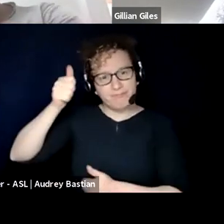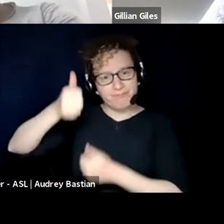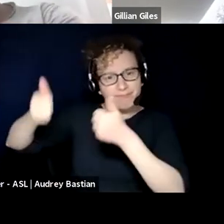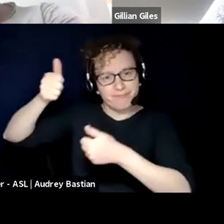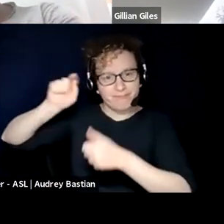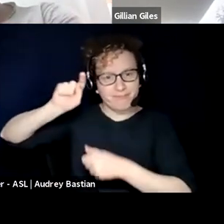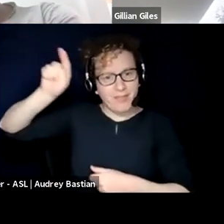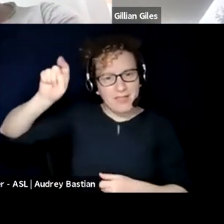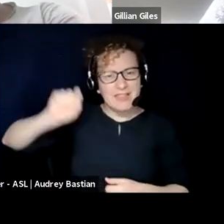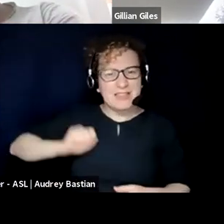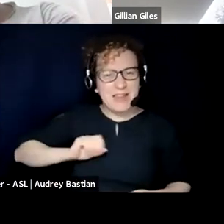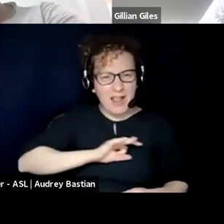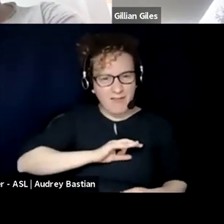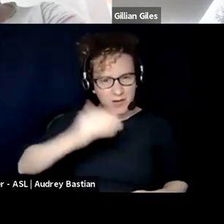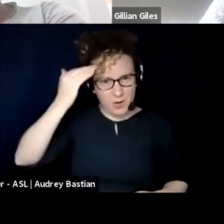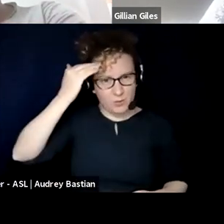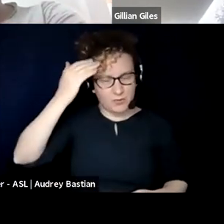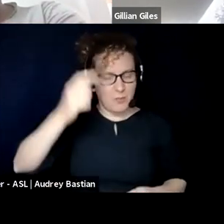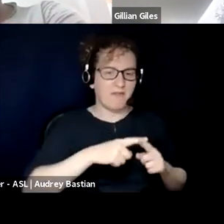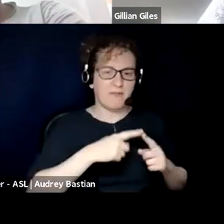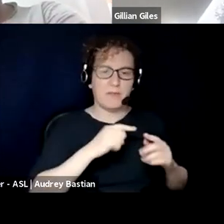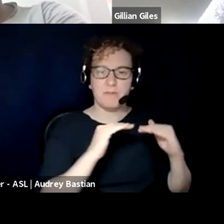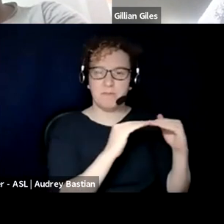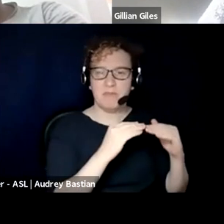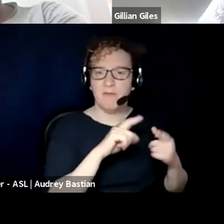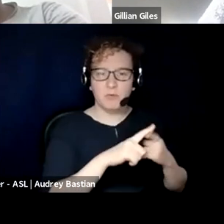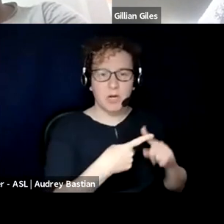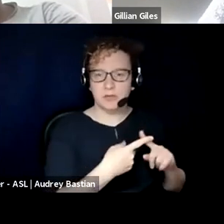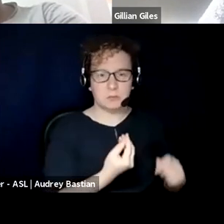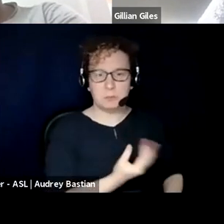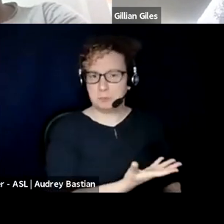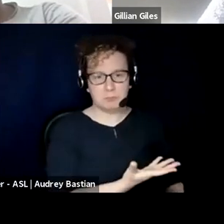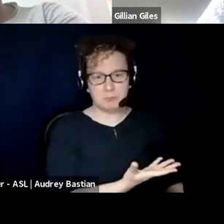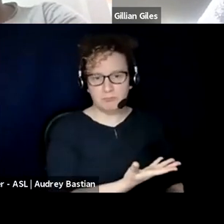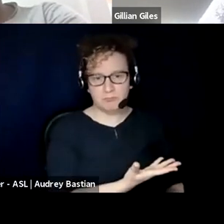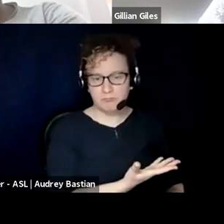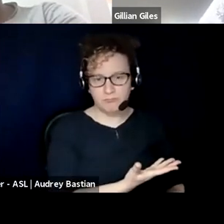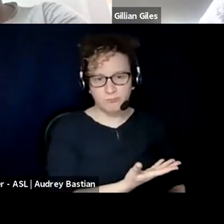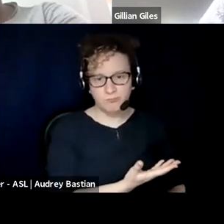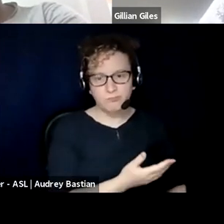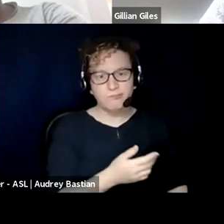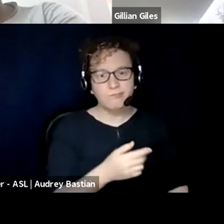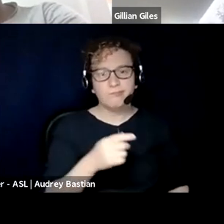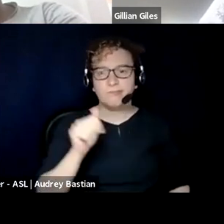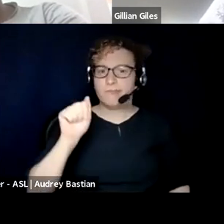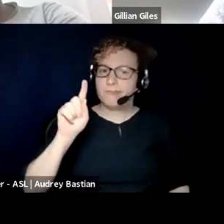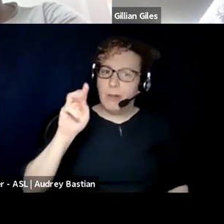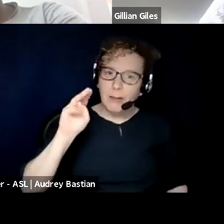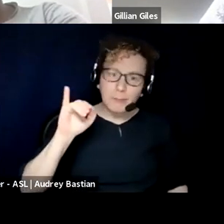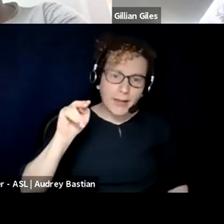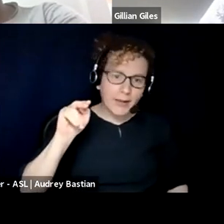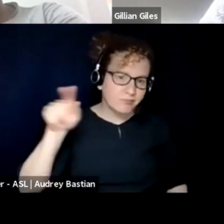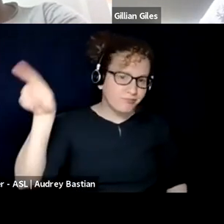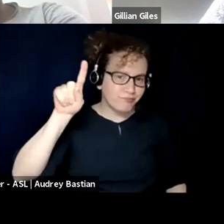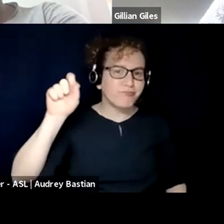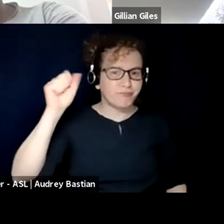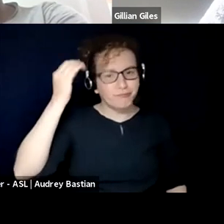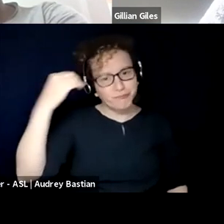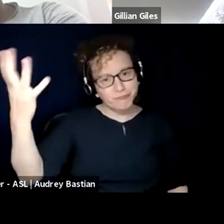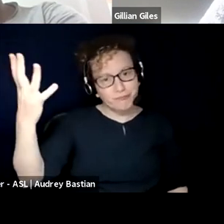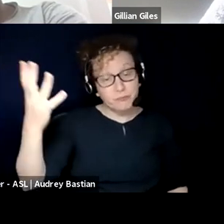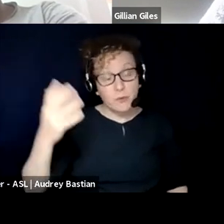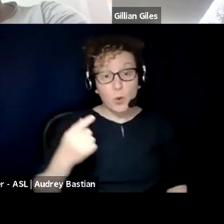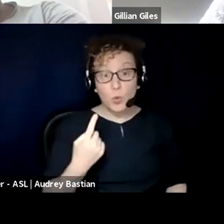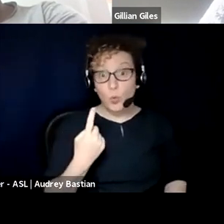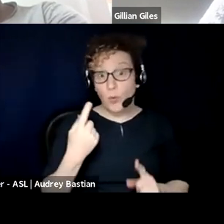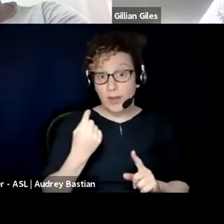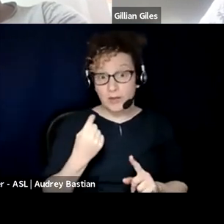like staff and administrative people. But the thing that I did do is I did wear a medical